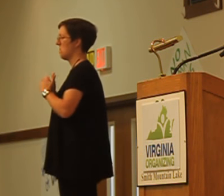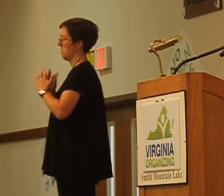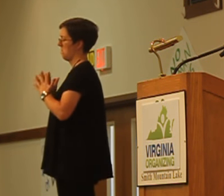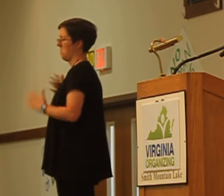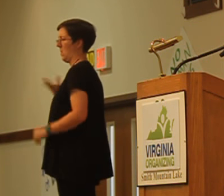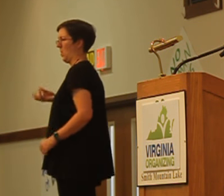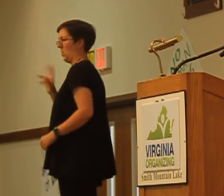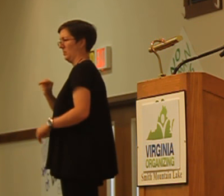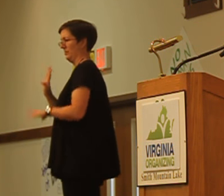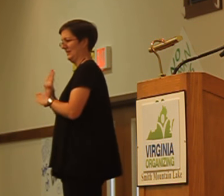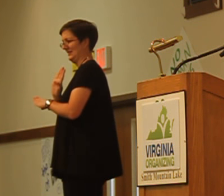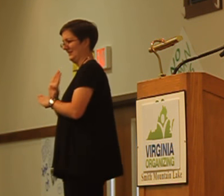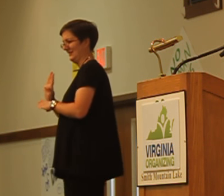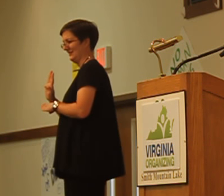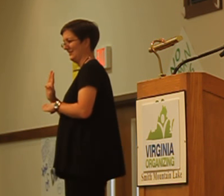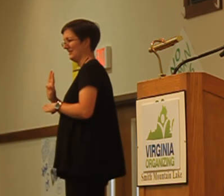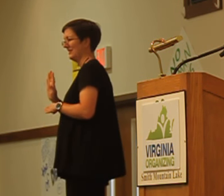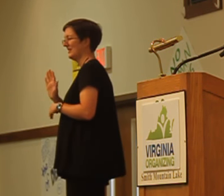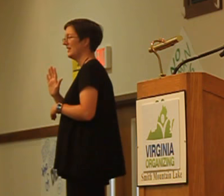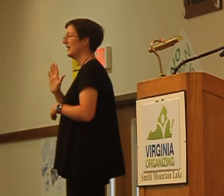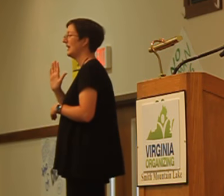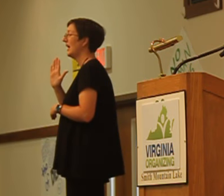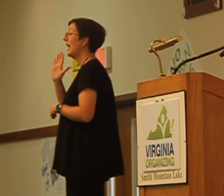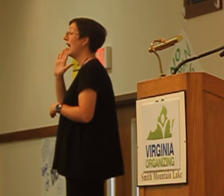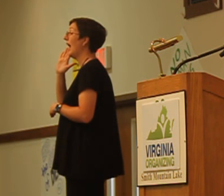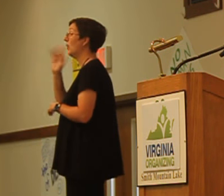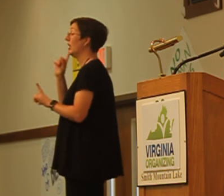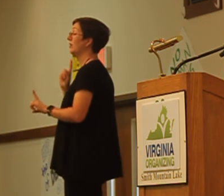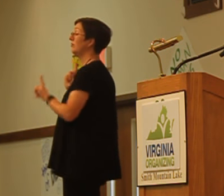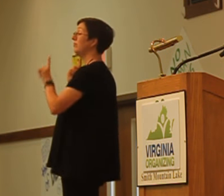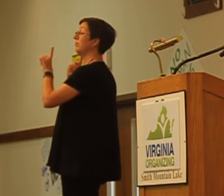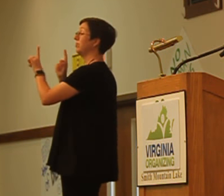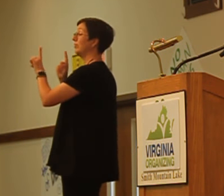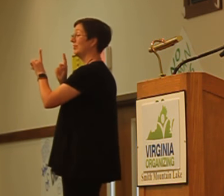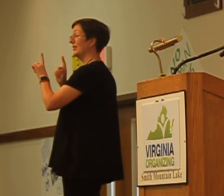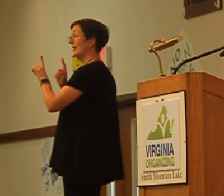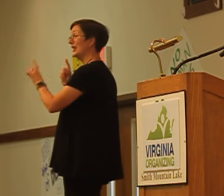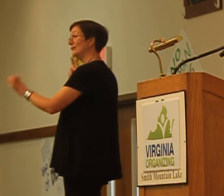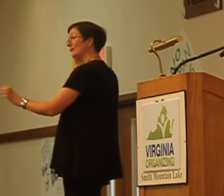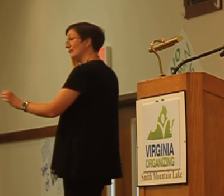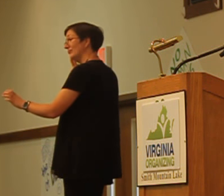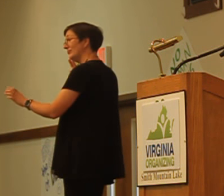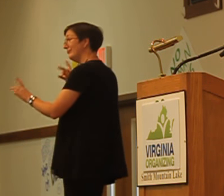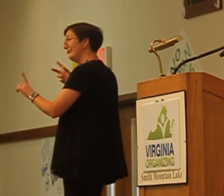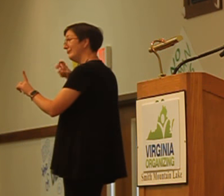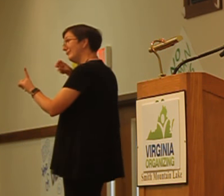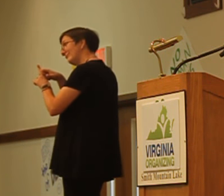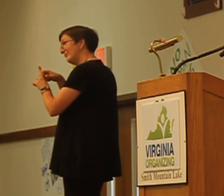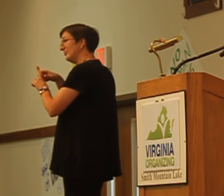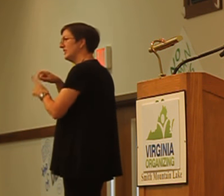I'm going to pursue the Virginia State Nursing Board to return my license to me.